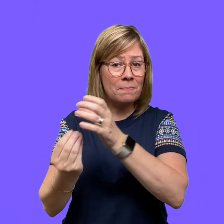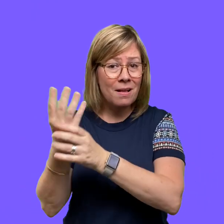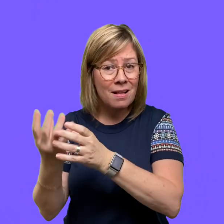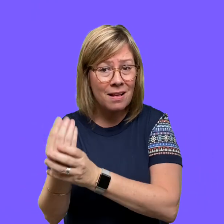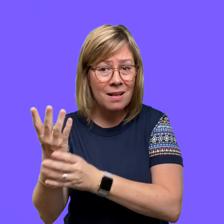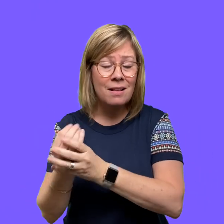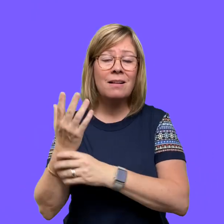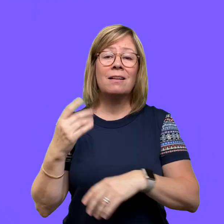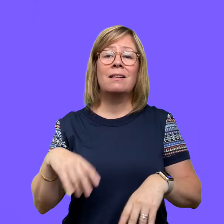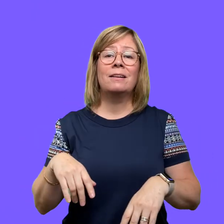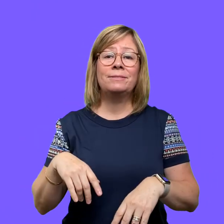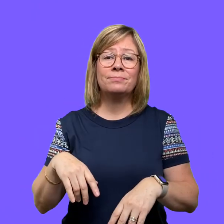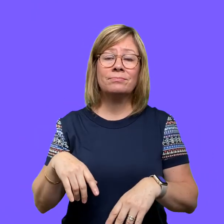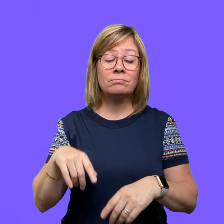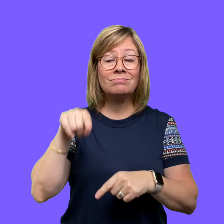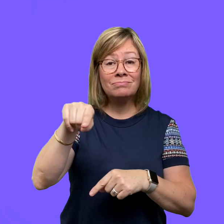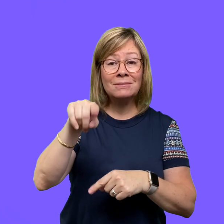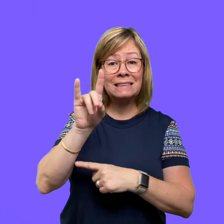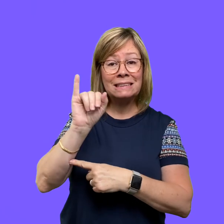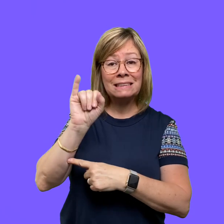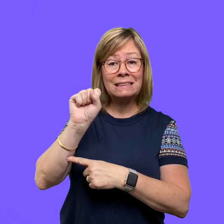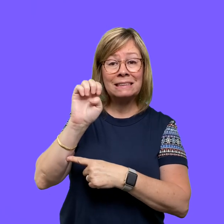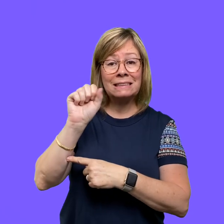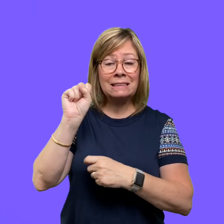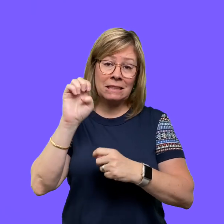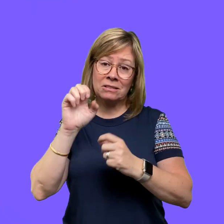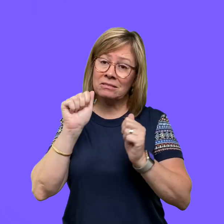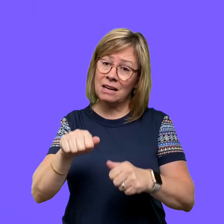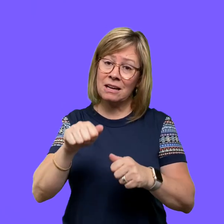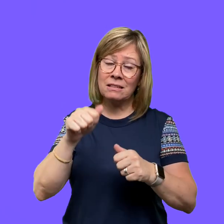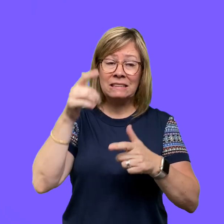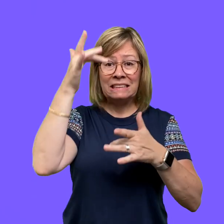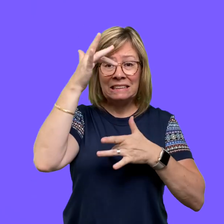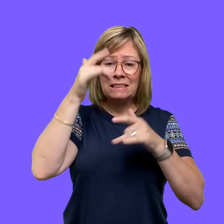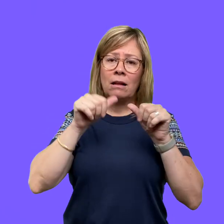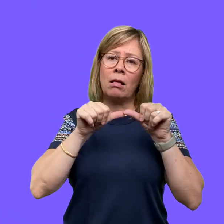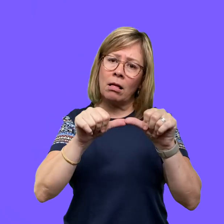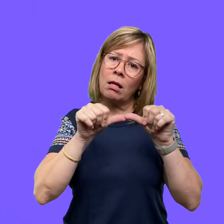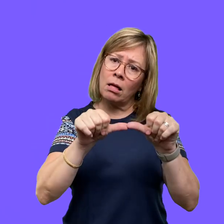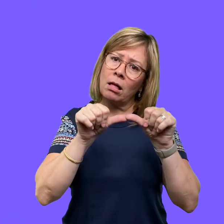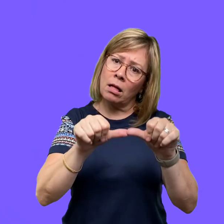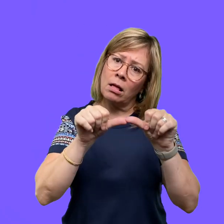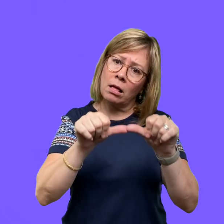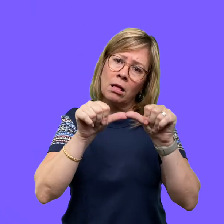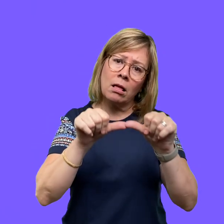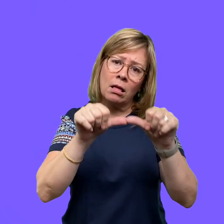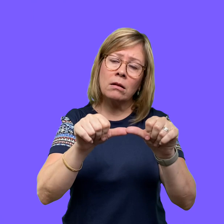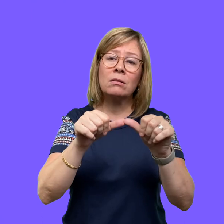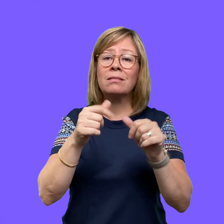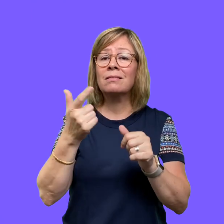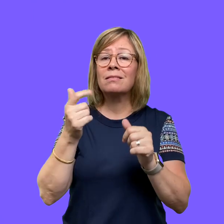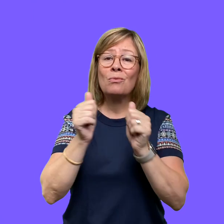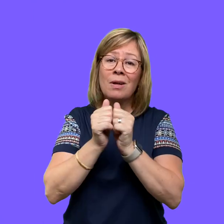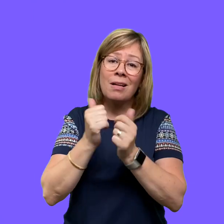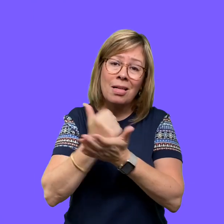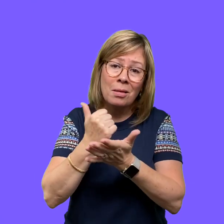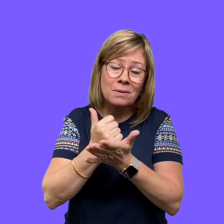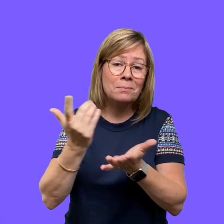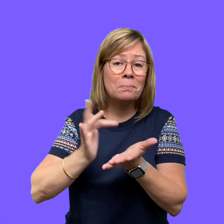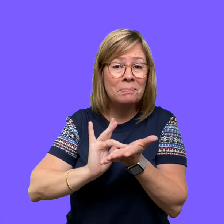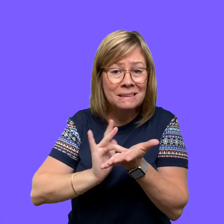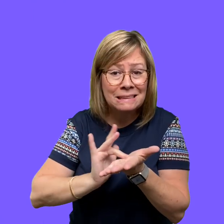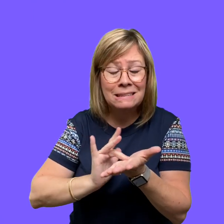and plants. A disease can cause an illness that can be ongoing. It may